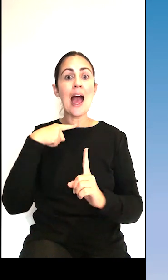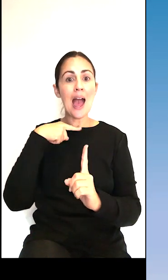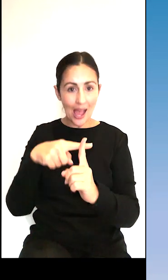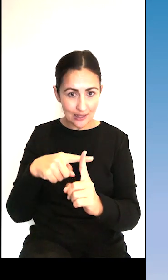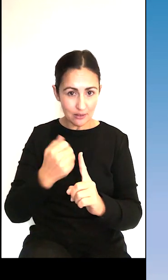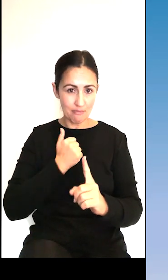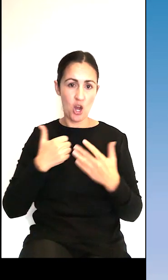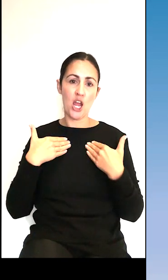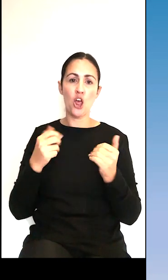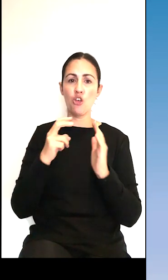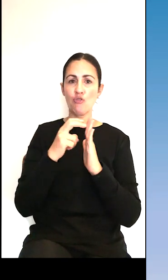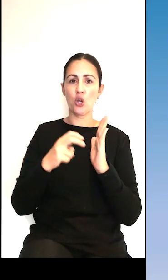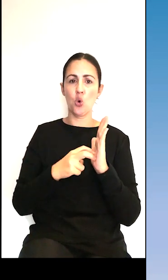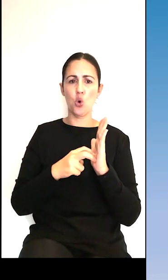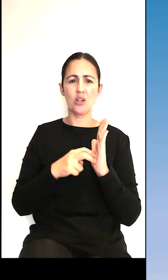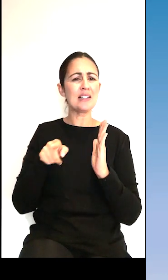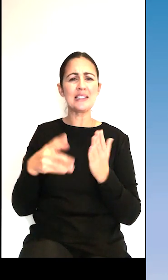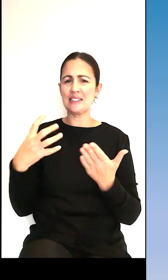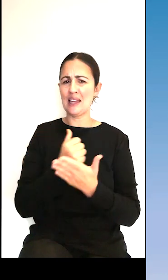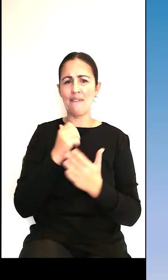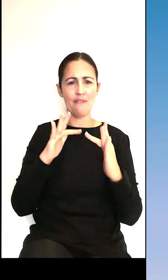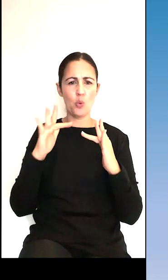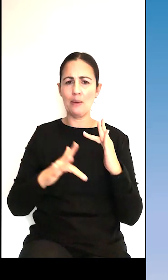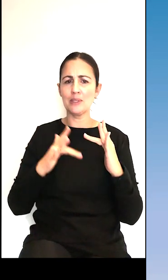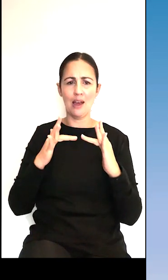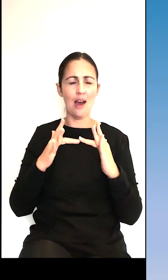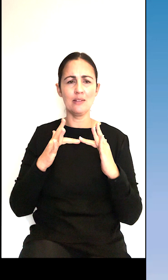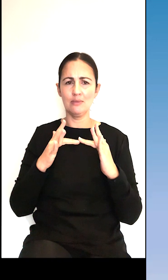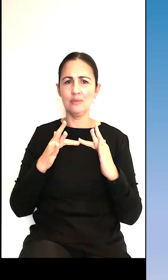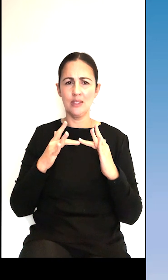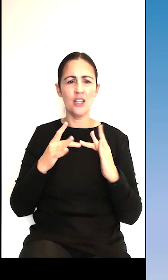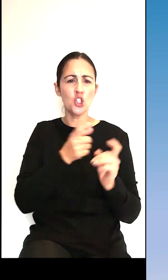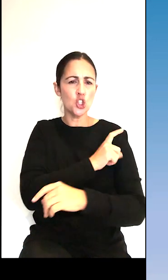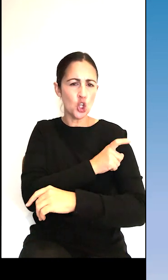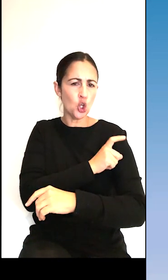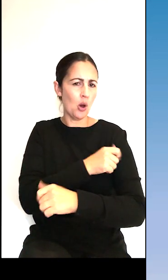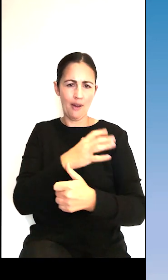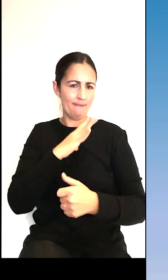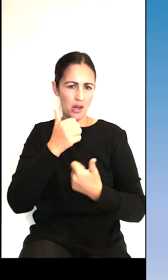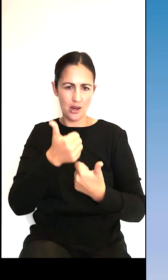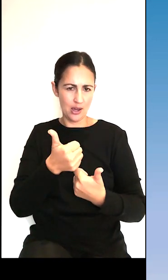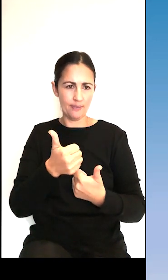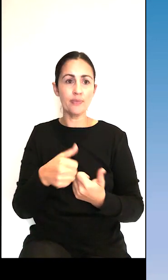and it is a very safe and secure system and authentication to log in. So the next step is to log into myGov.